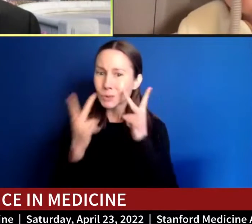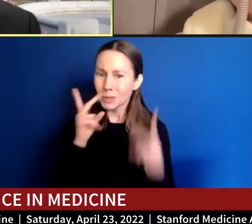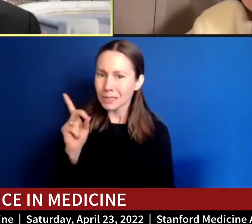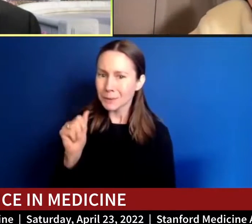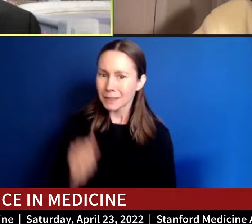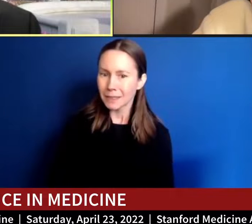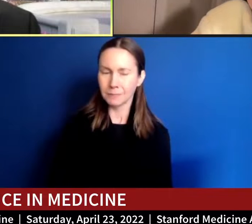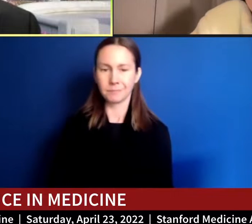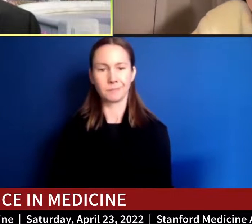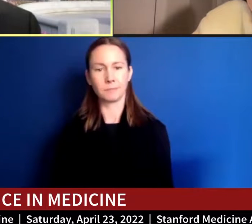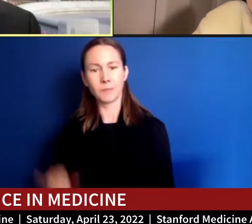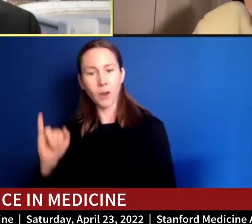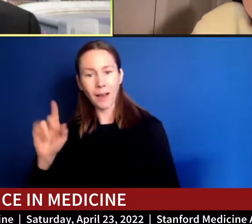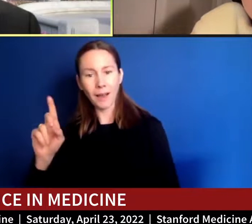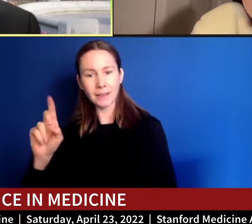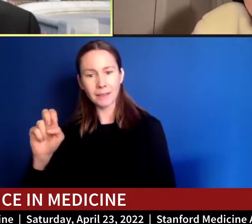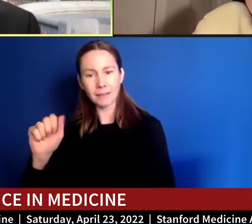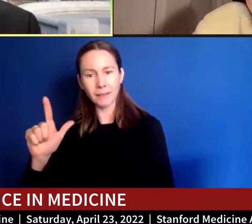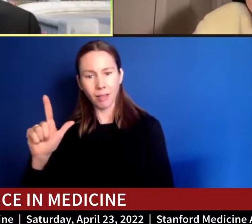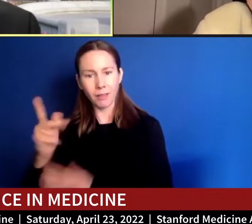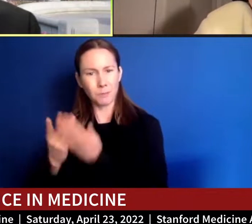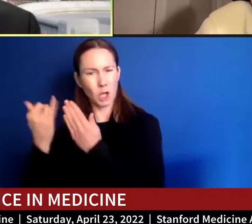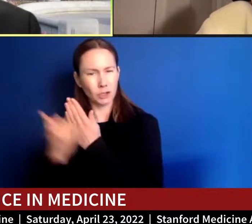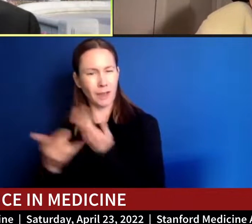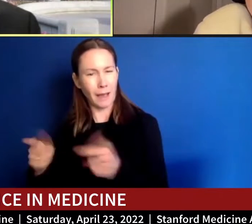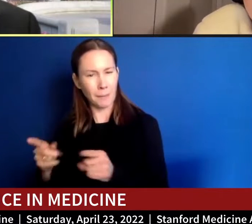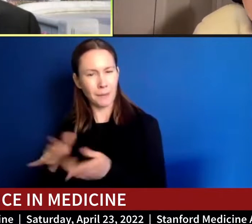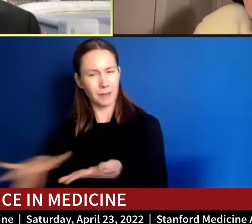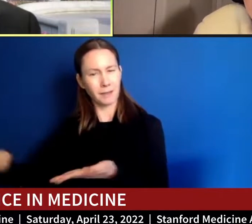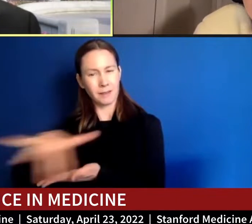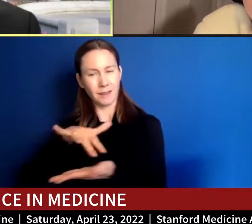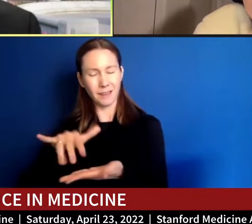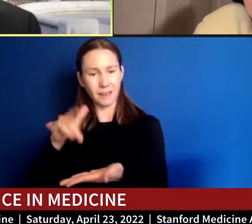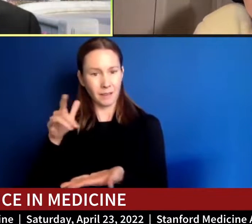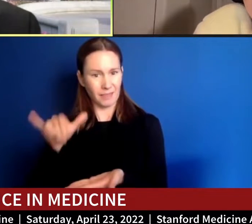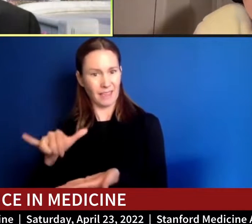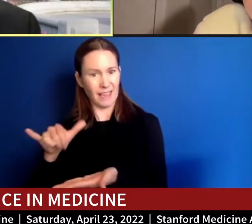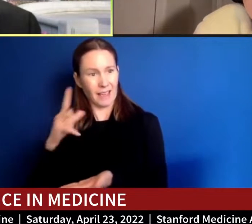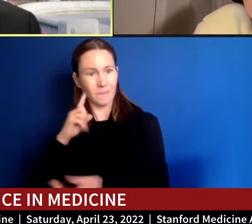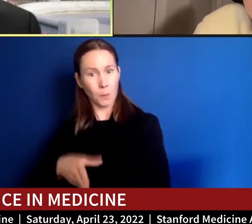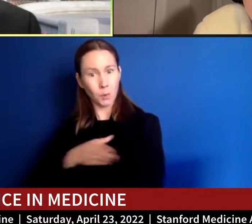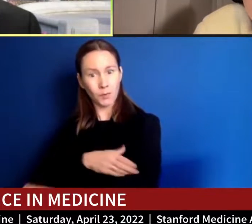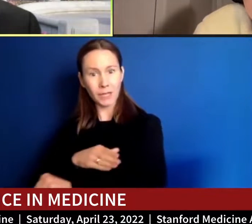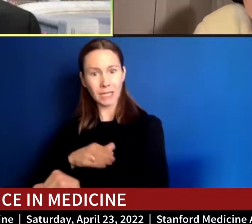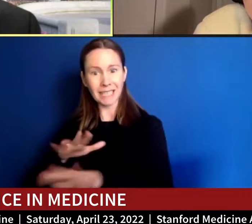project on campus for improving diversity. No people with disabilities at the table,